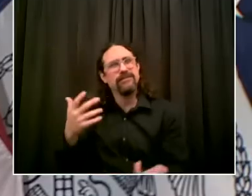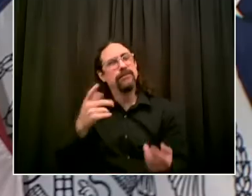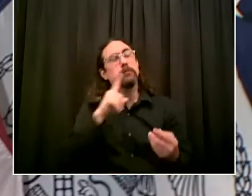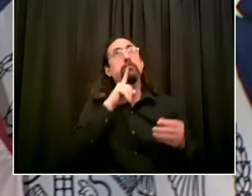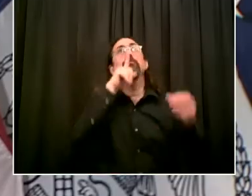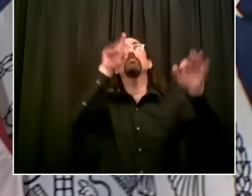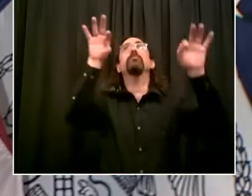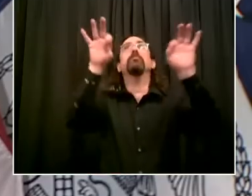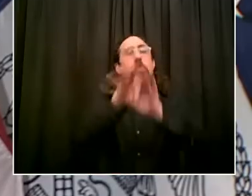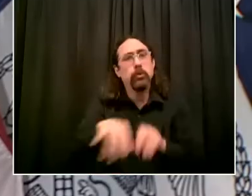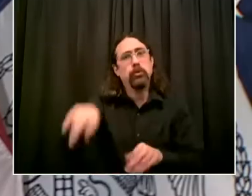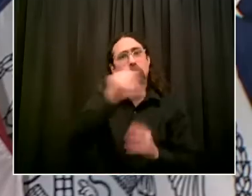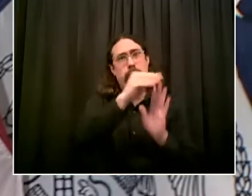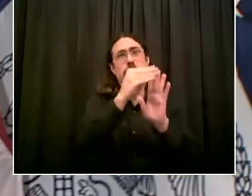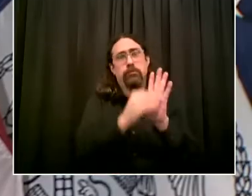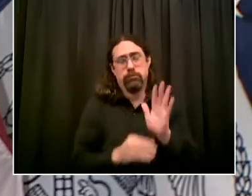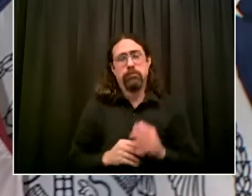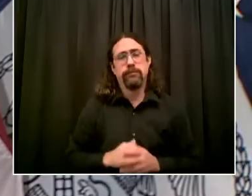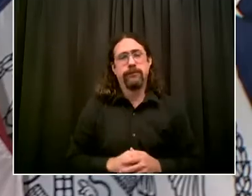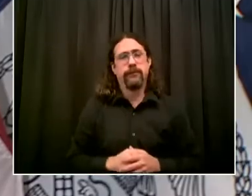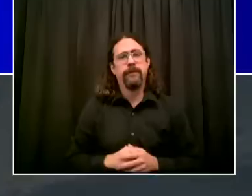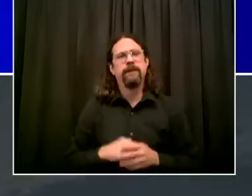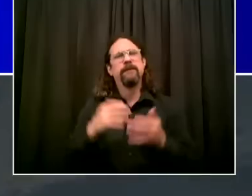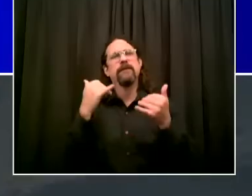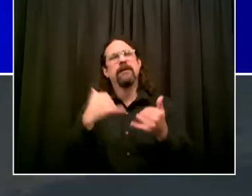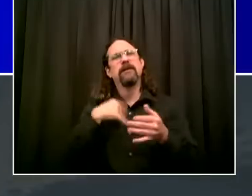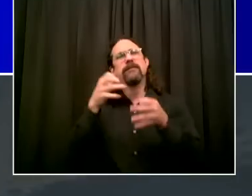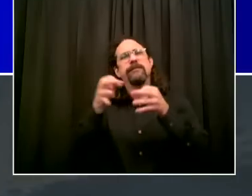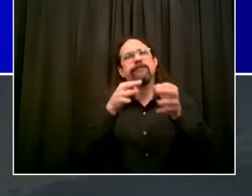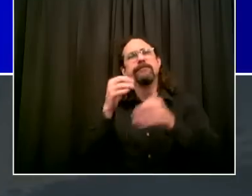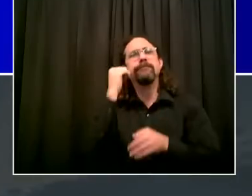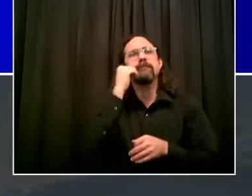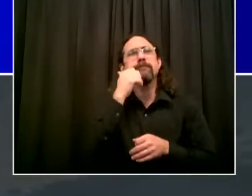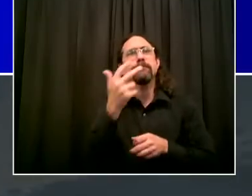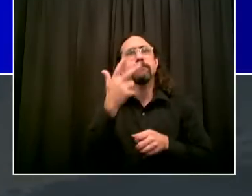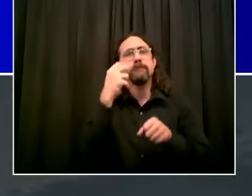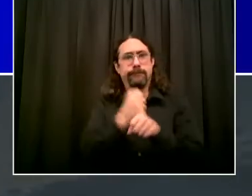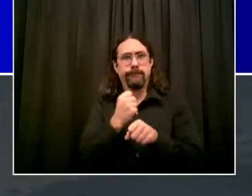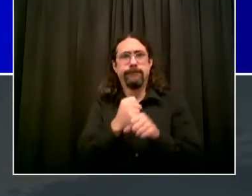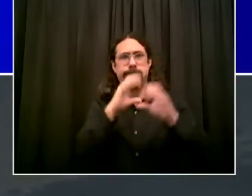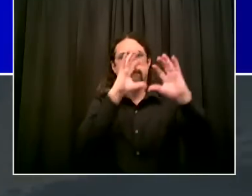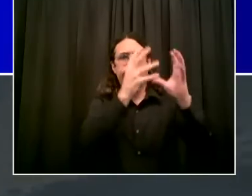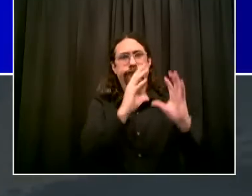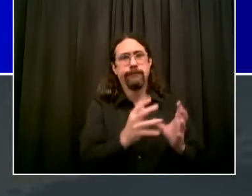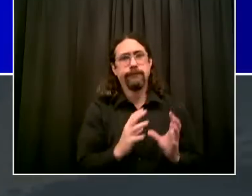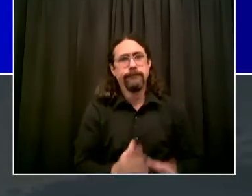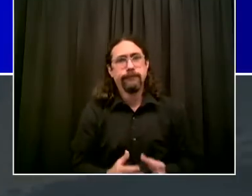INVOLVED RIGHT AWAY. OKAY, LET ME O GOVER TODAY'S INDICATORS FOR THE E WHOLLCIE TYTY NUNUEMBR ONE DAILY